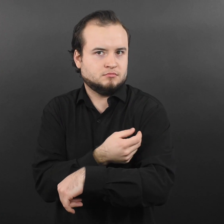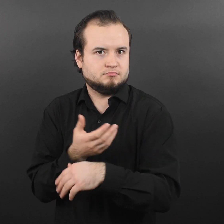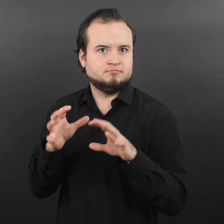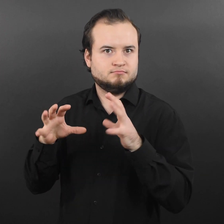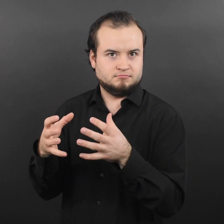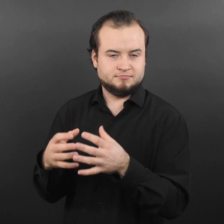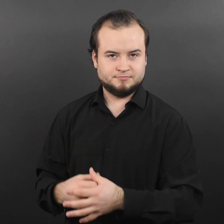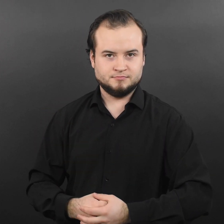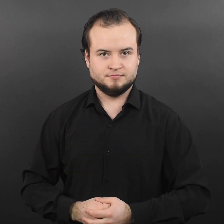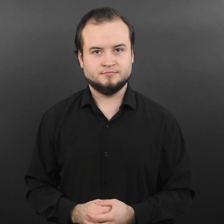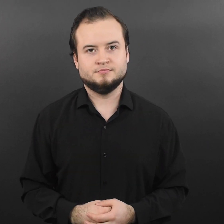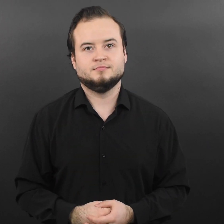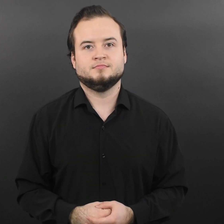People who are not vaccinated